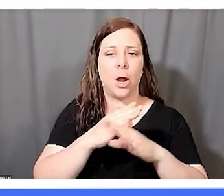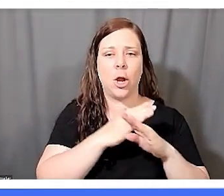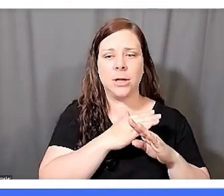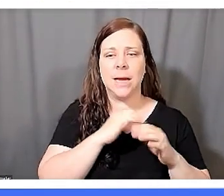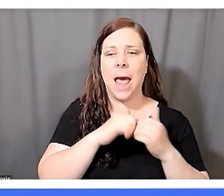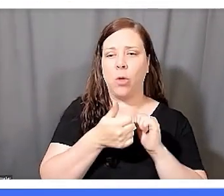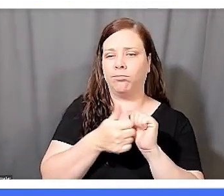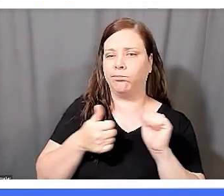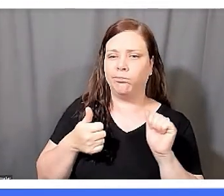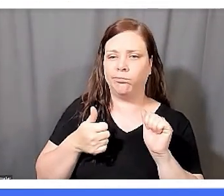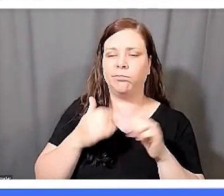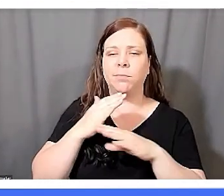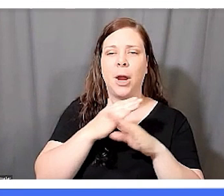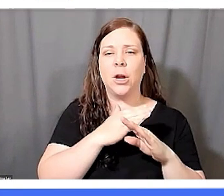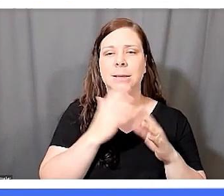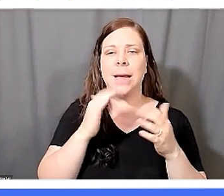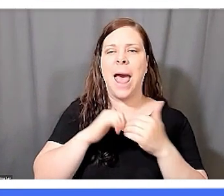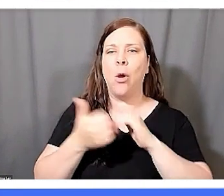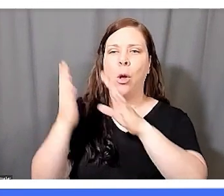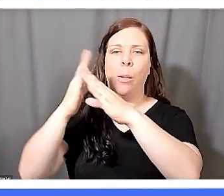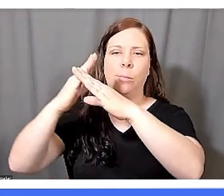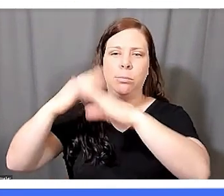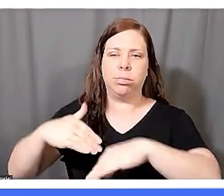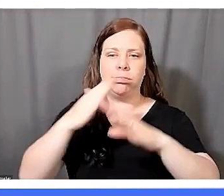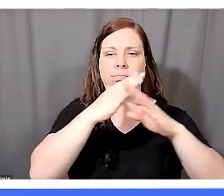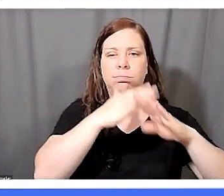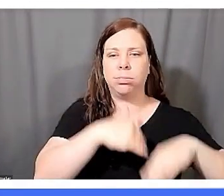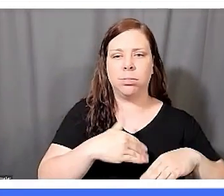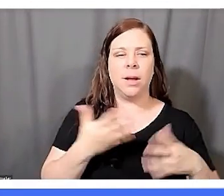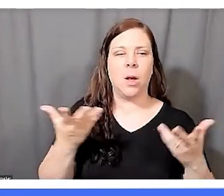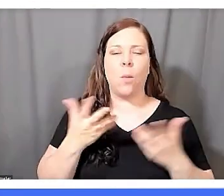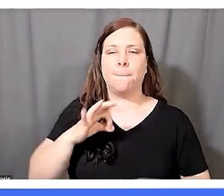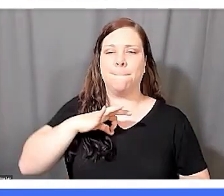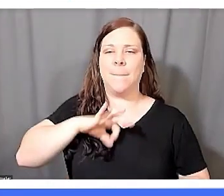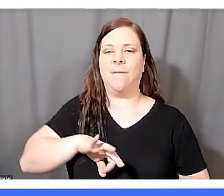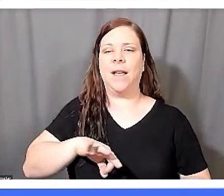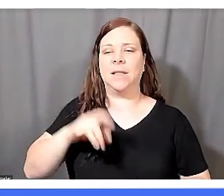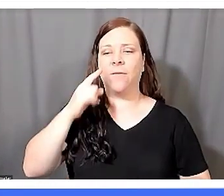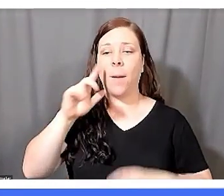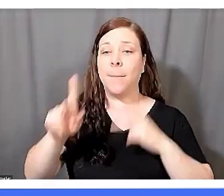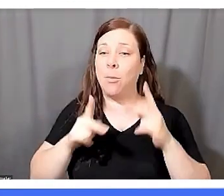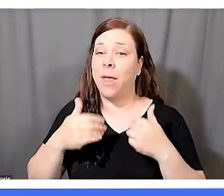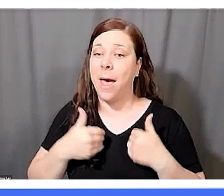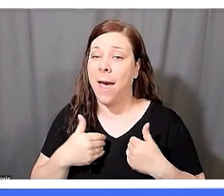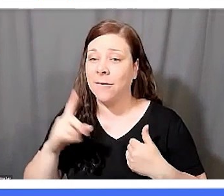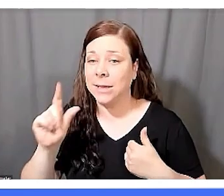those barriers, and the benefits for not just students with diagnoses and disabilities, but just everyone.